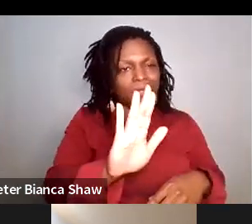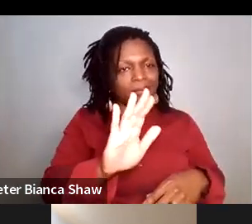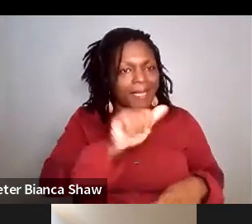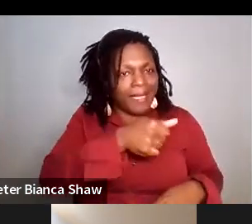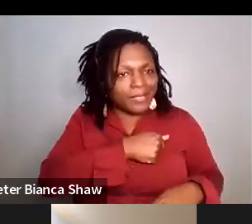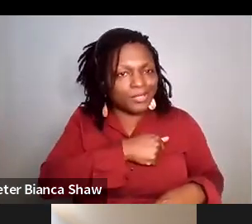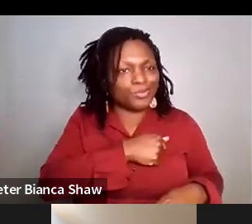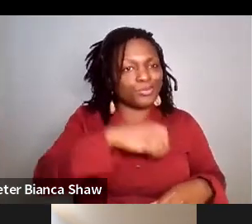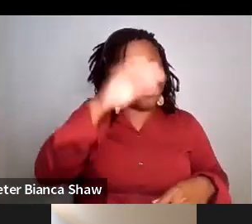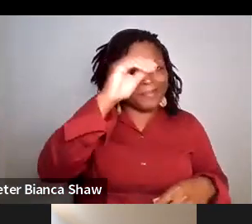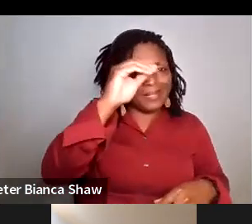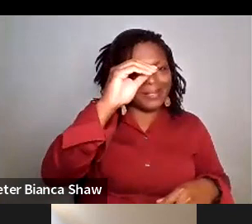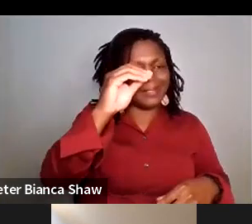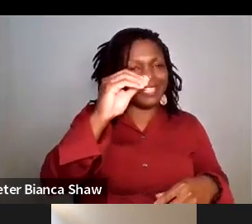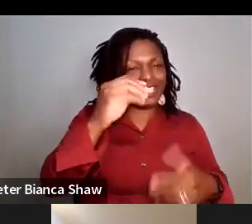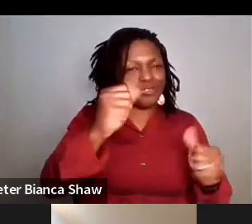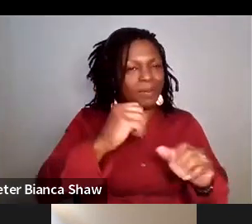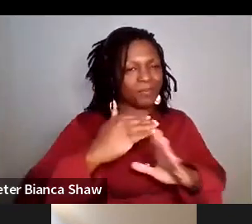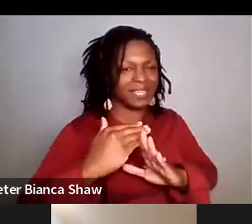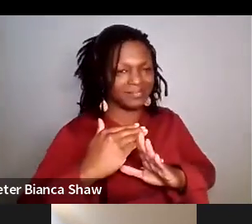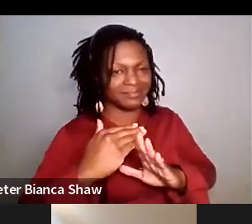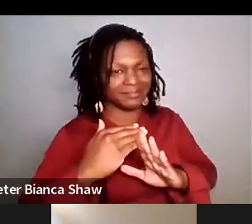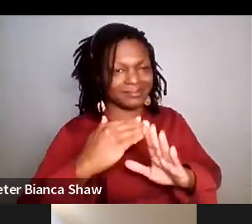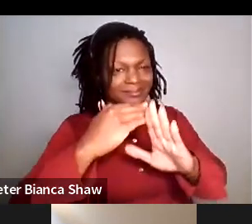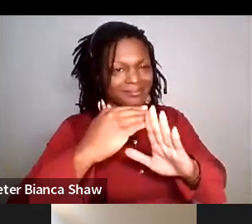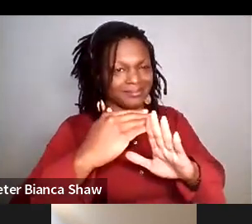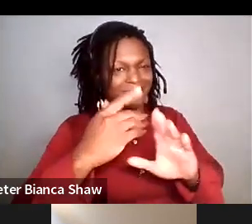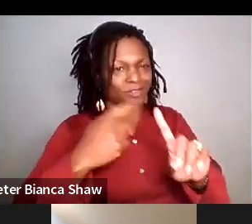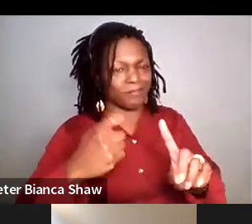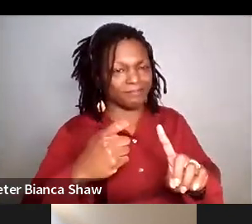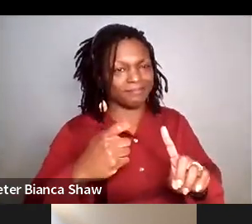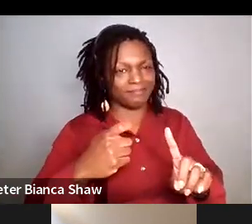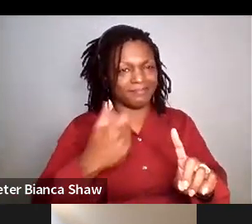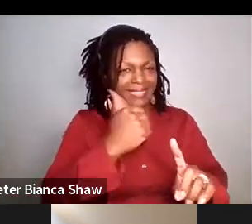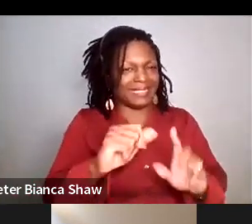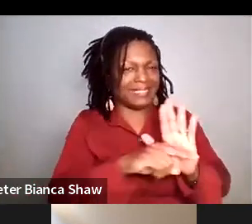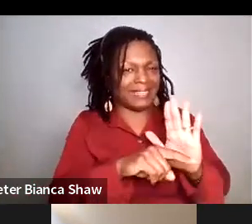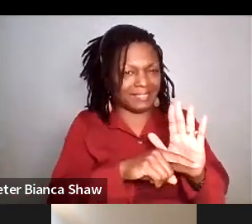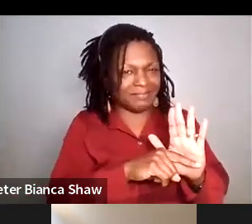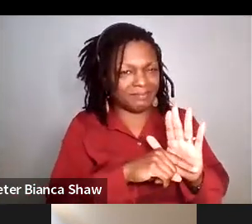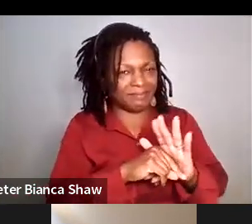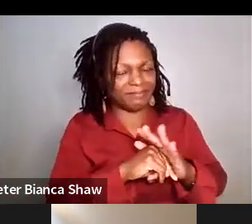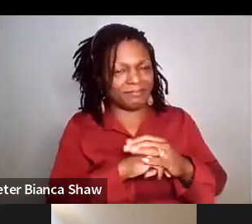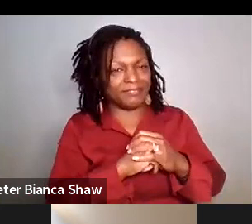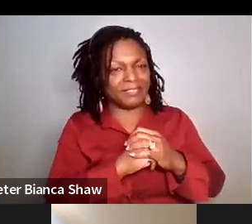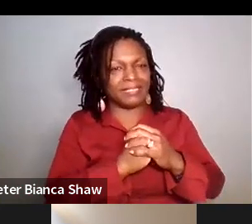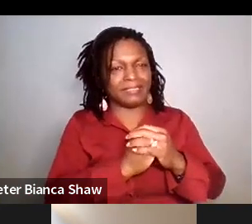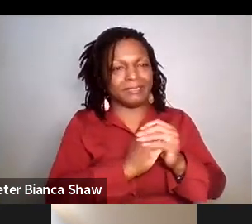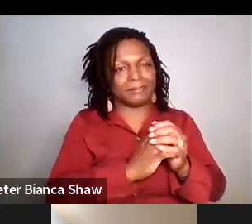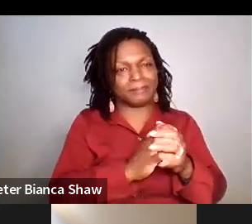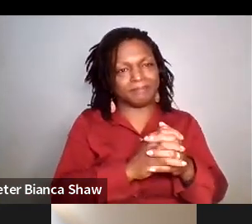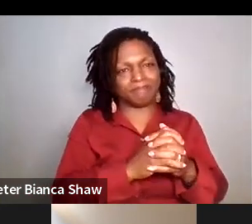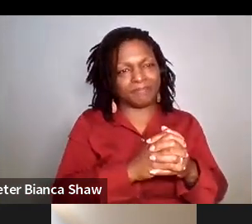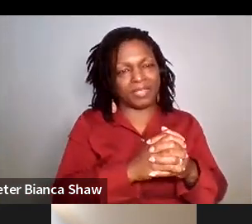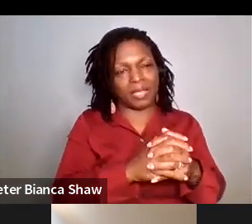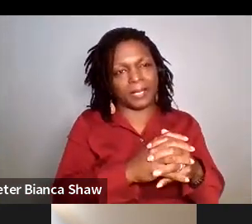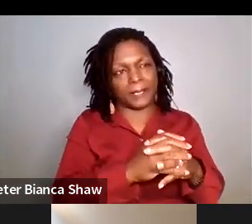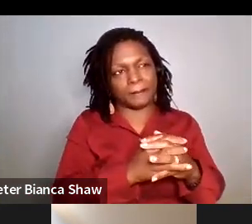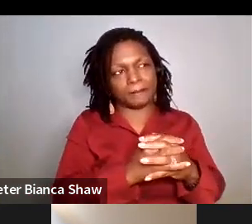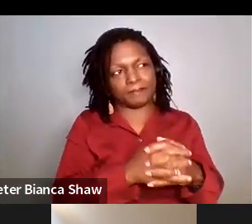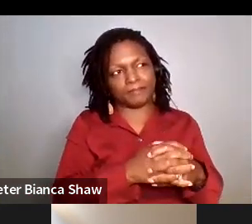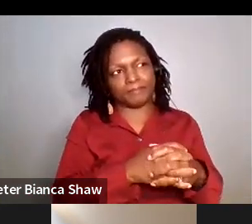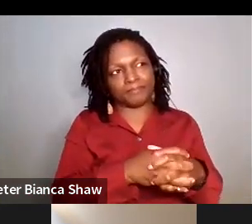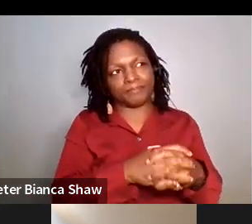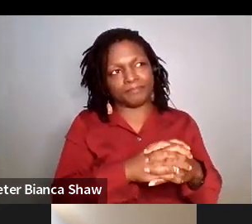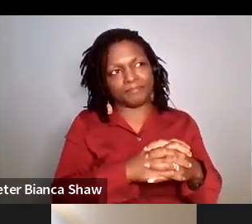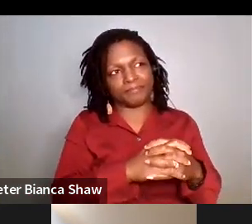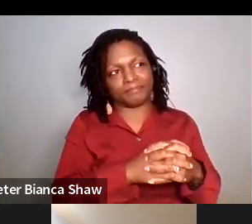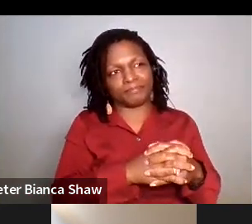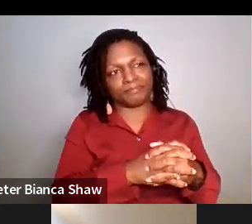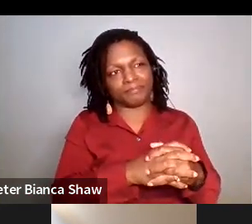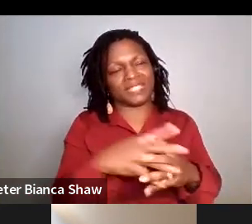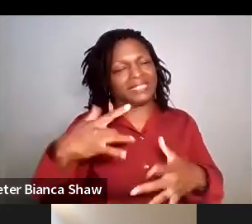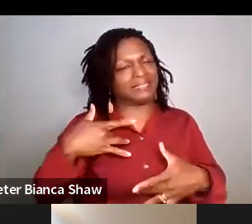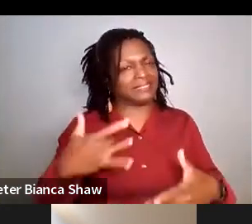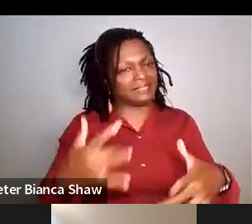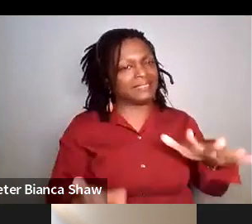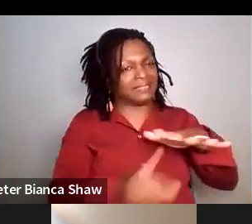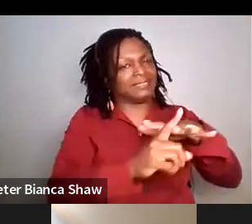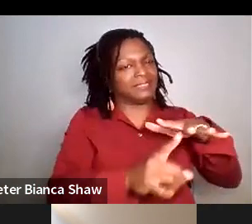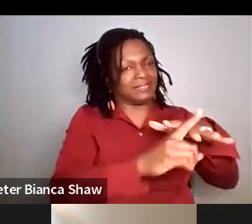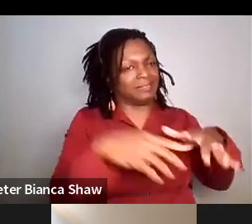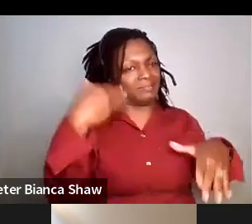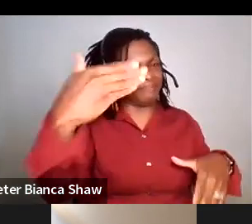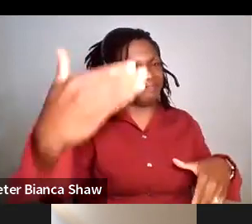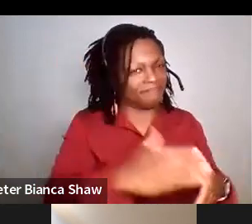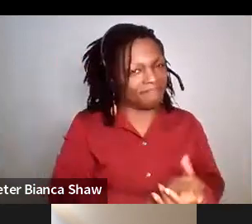disability team to come on up a lot. kids at school.